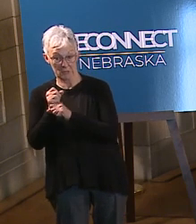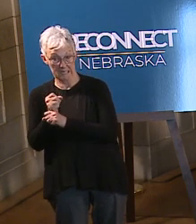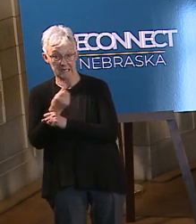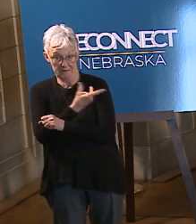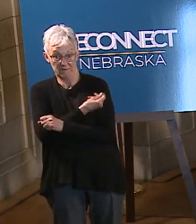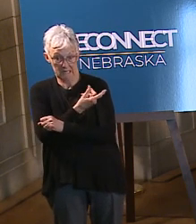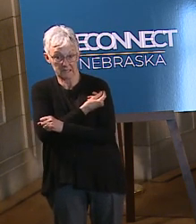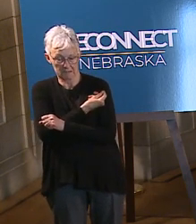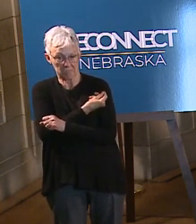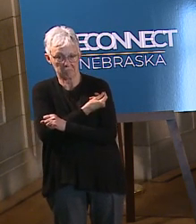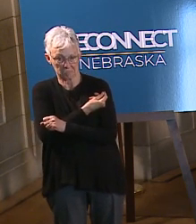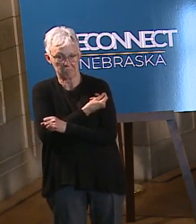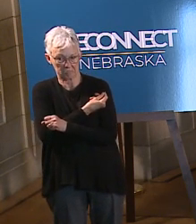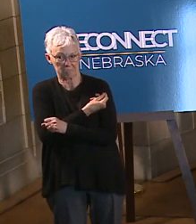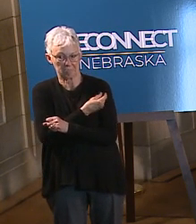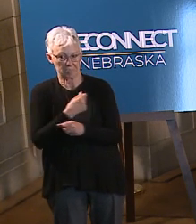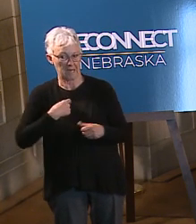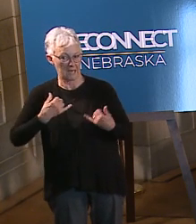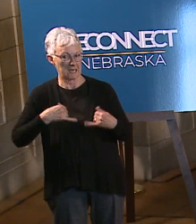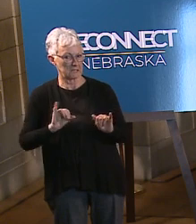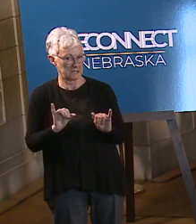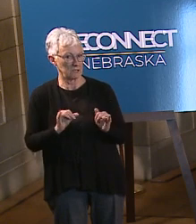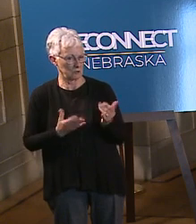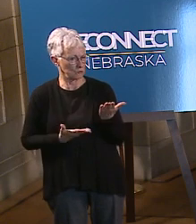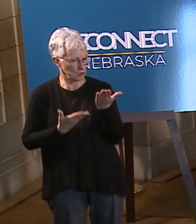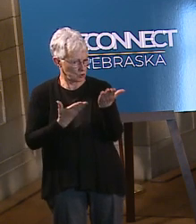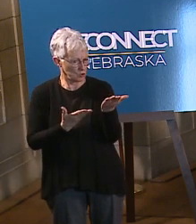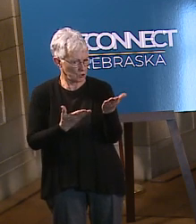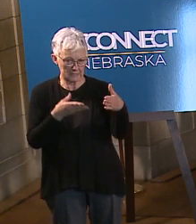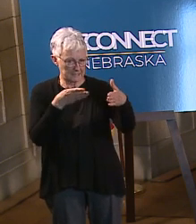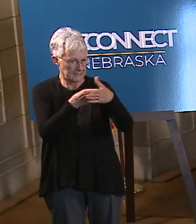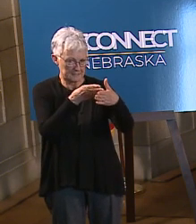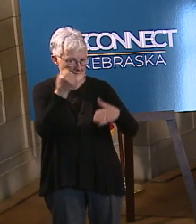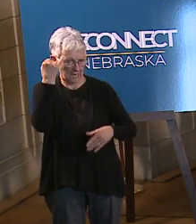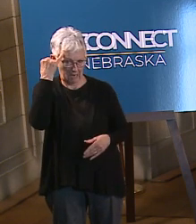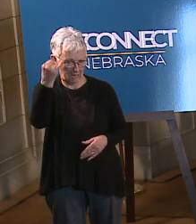PASSPORT BAD. SO, JUST WANT TO BE CLEAR AS WE